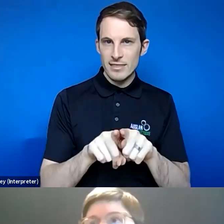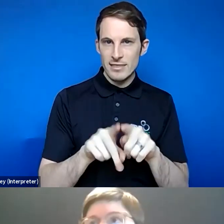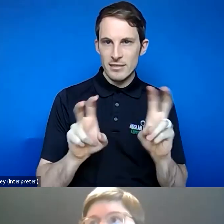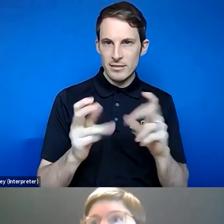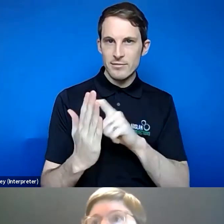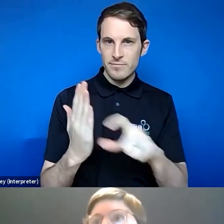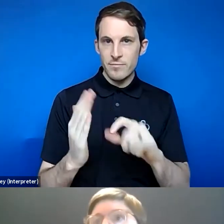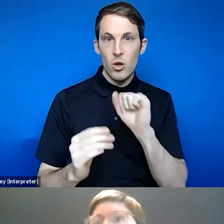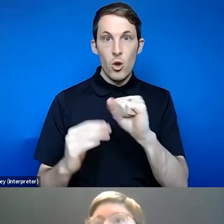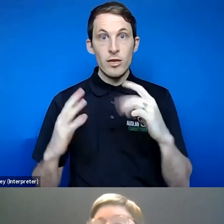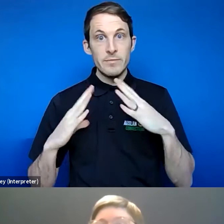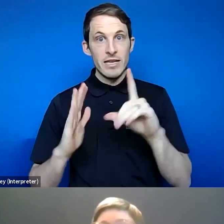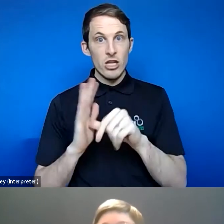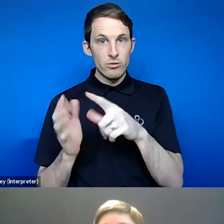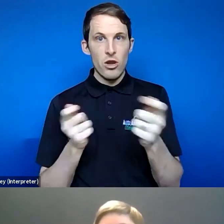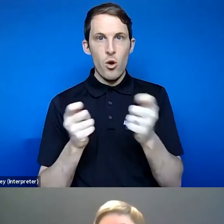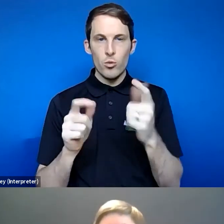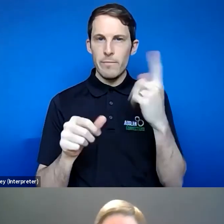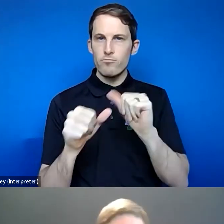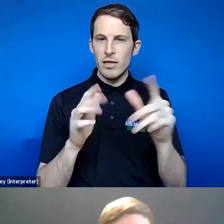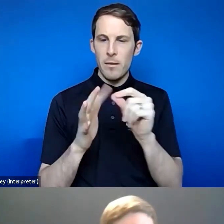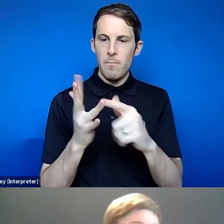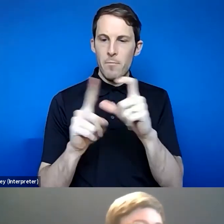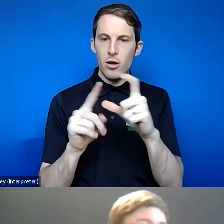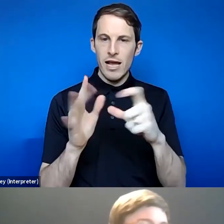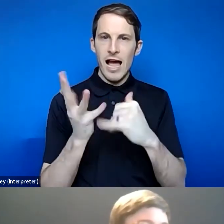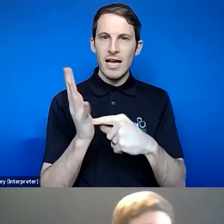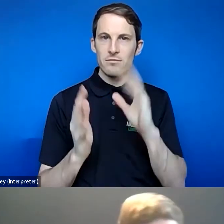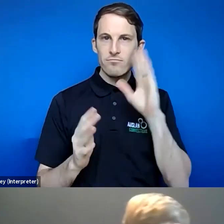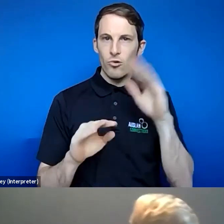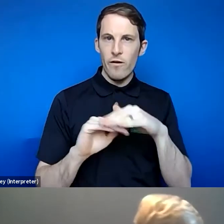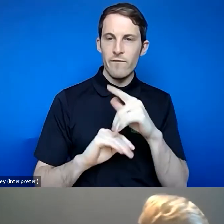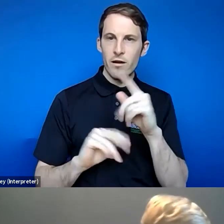she hosts a brilliant podcast called A Podcast of One's Own where she has fascinating conversations